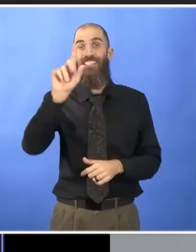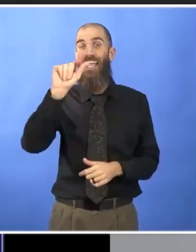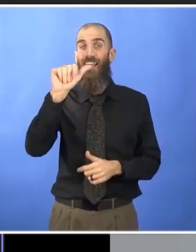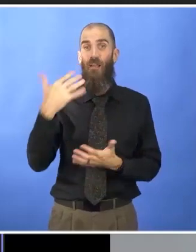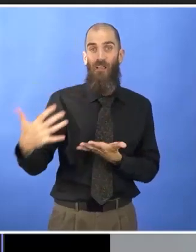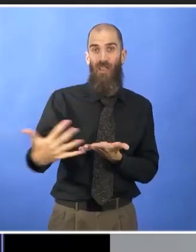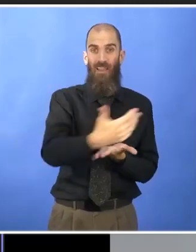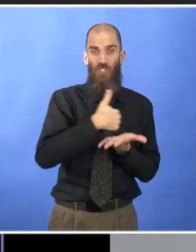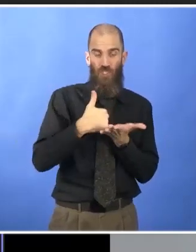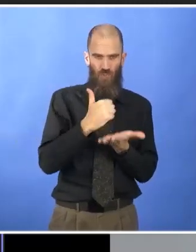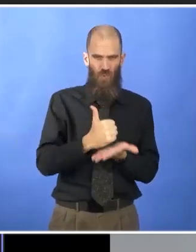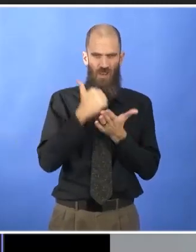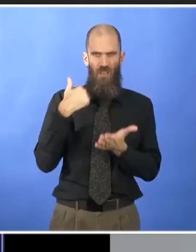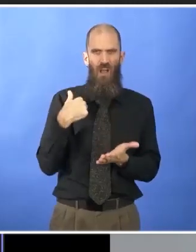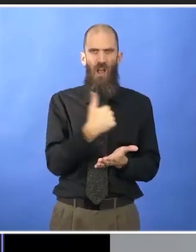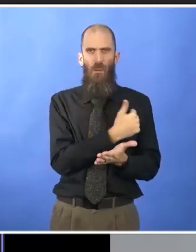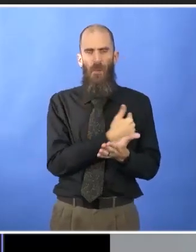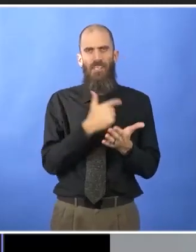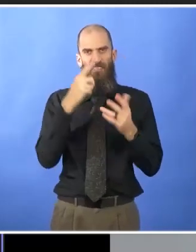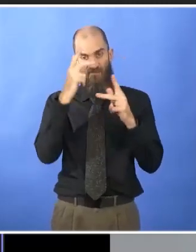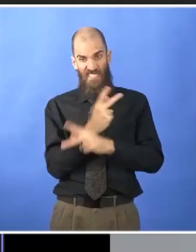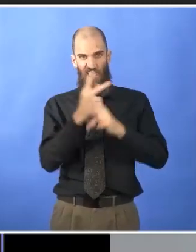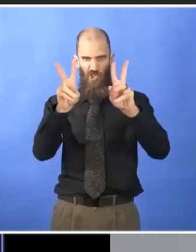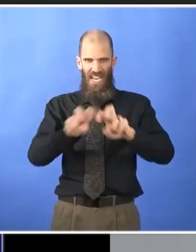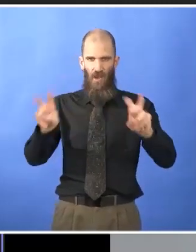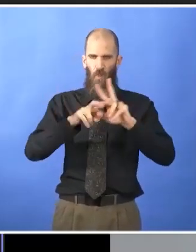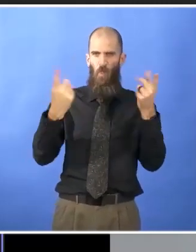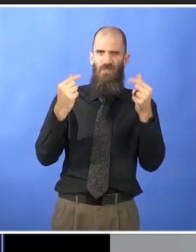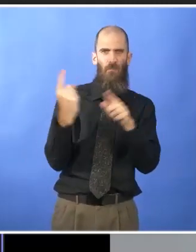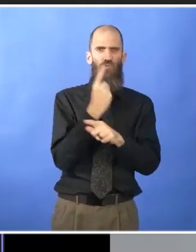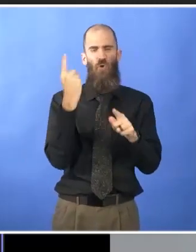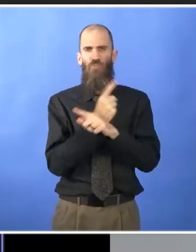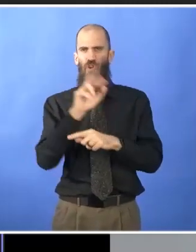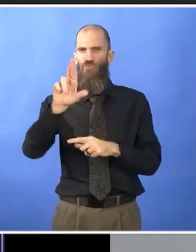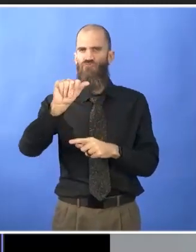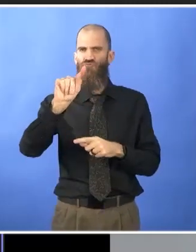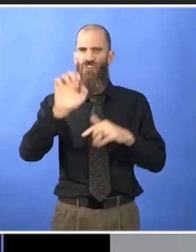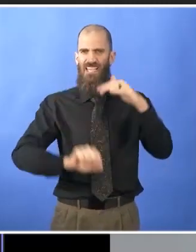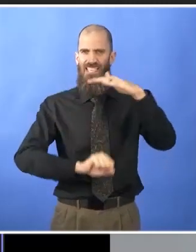DATA COLLECTION, AS THE PREVIOUS COLLECTION IN MY ESTIMATION HAS BEEN SUBPAR. WE MUST MAKE SURE WE HAVE